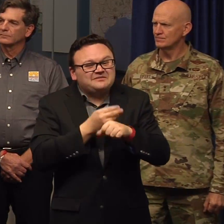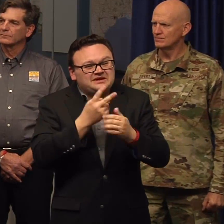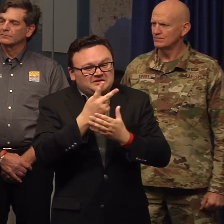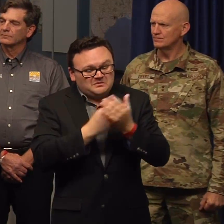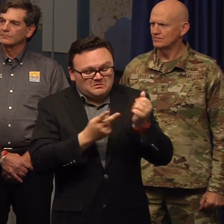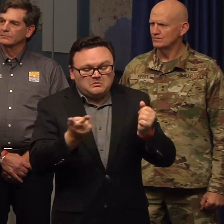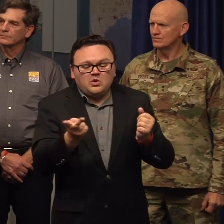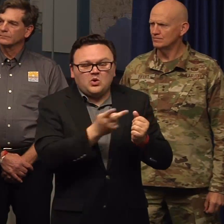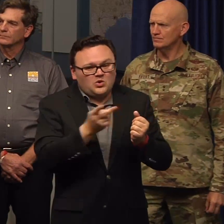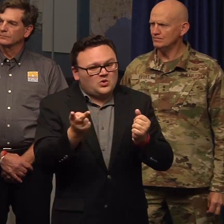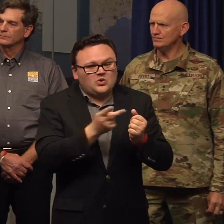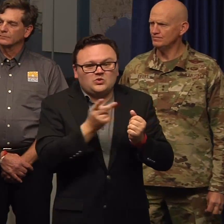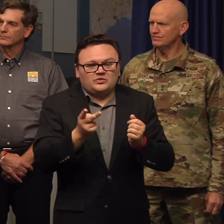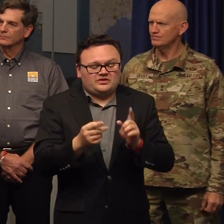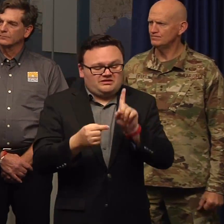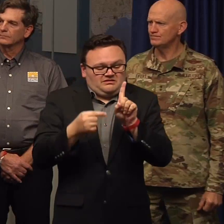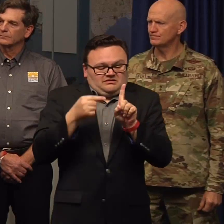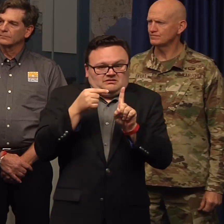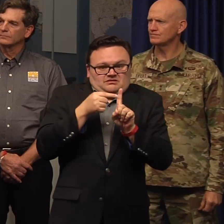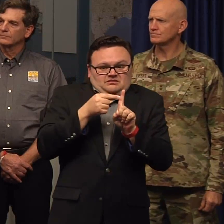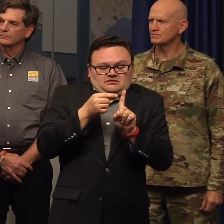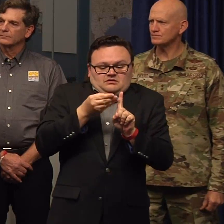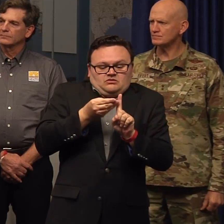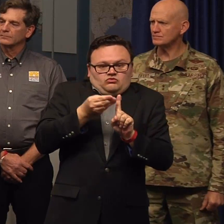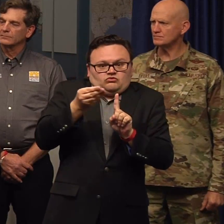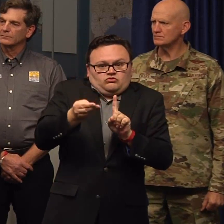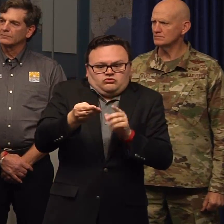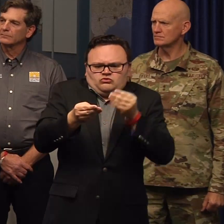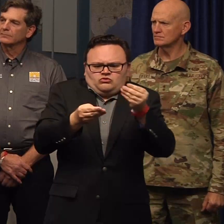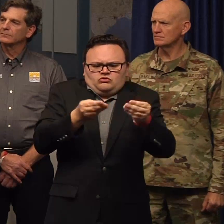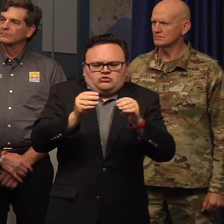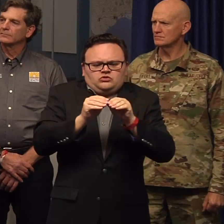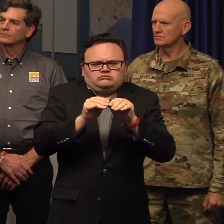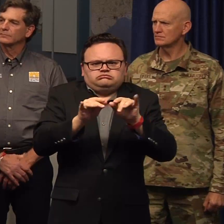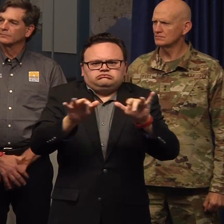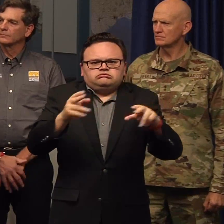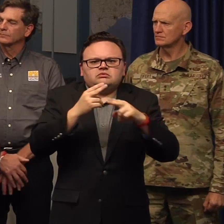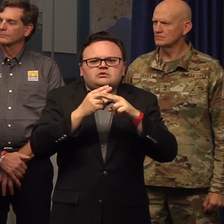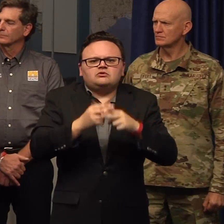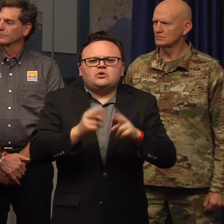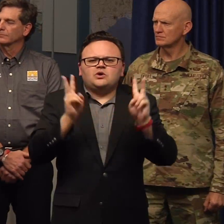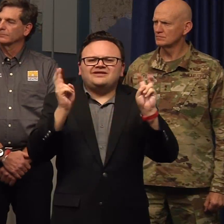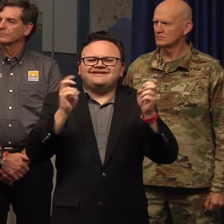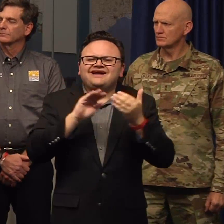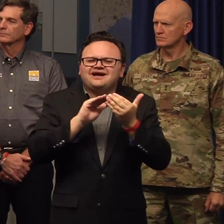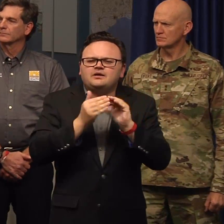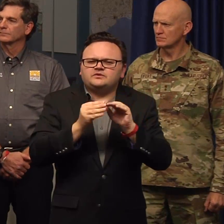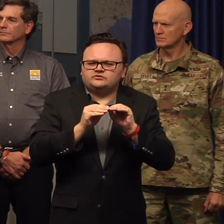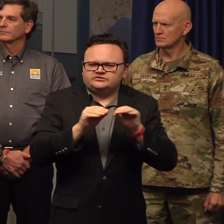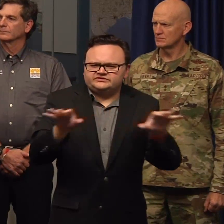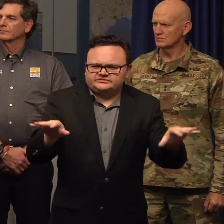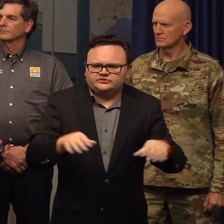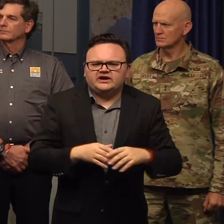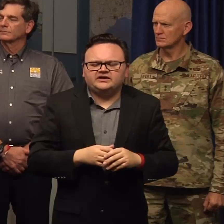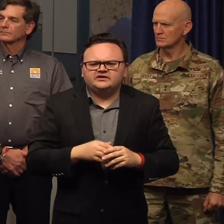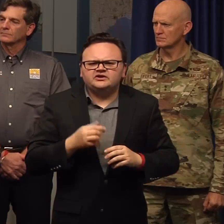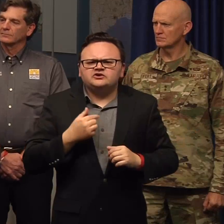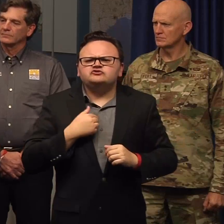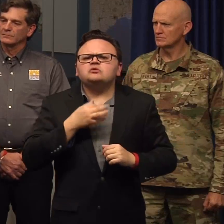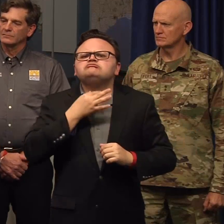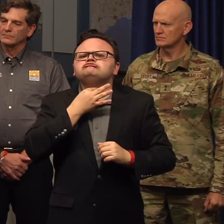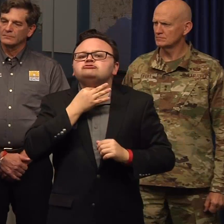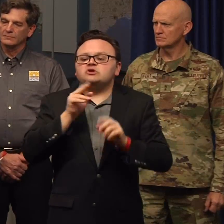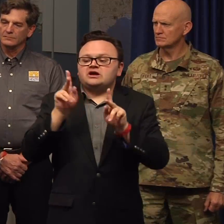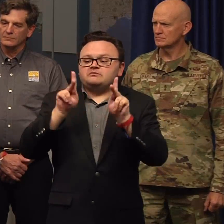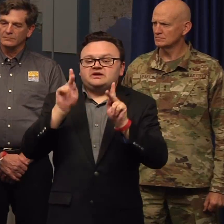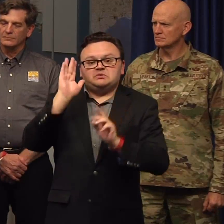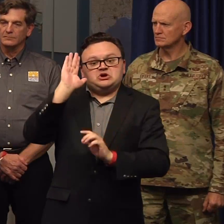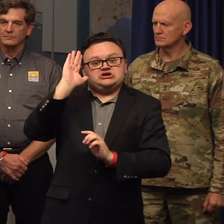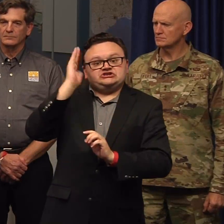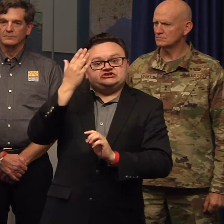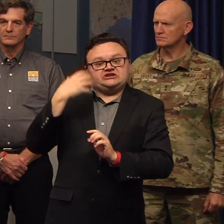BROWARD, IN VERY LIKELY DADE.